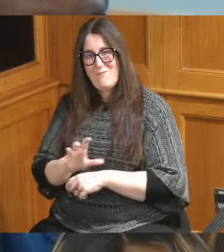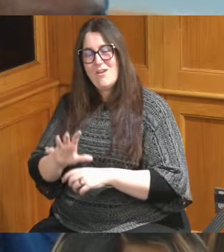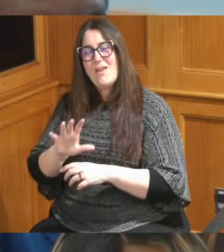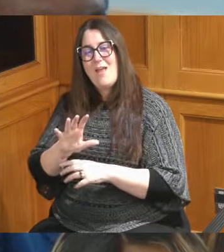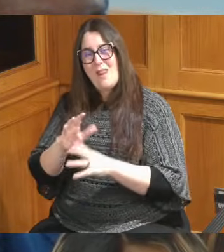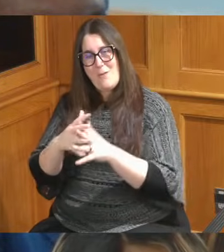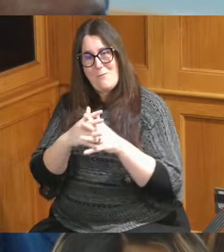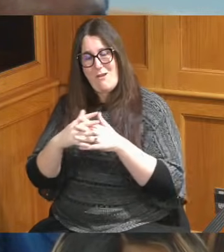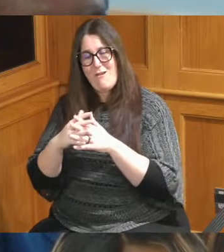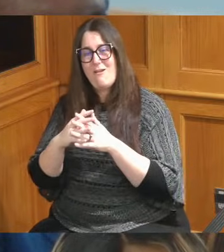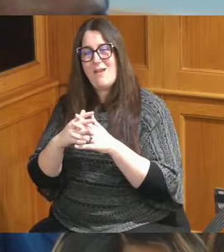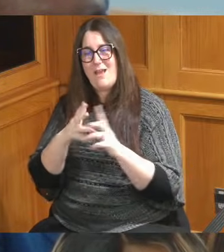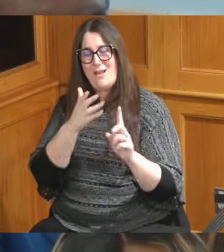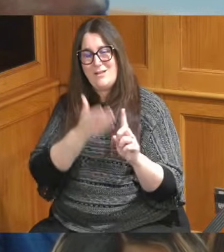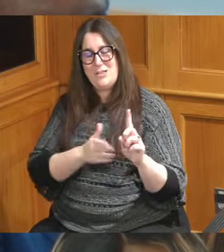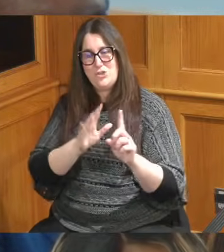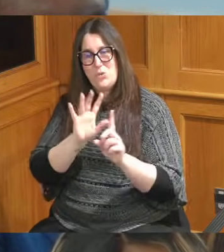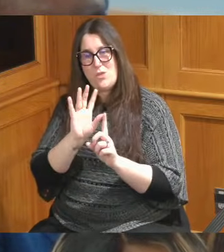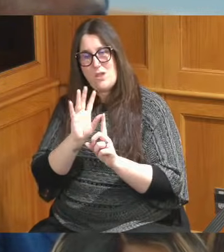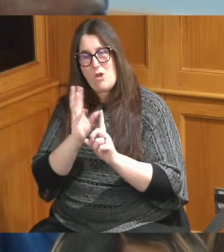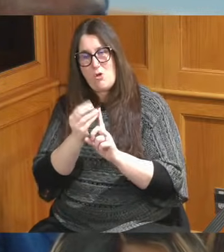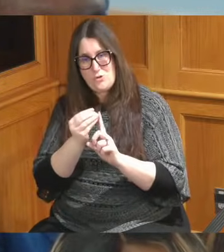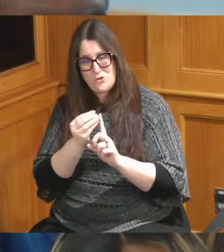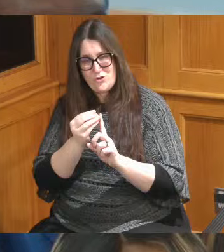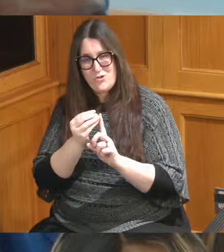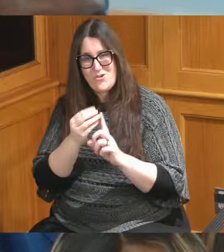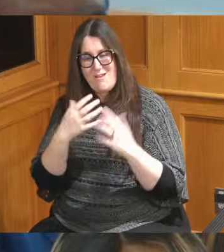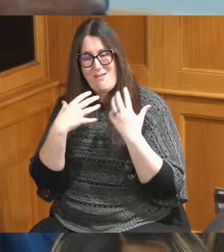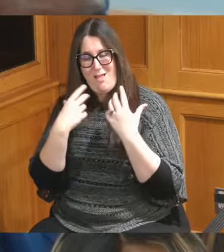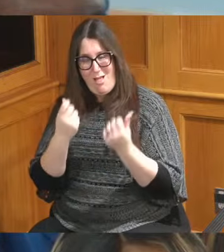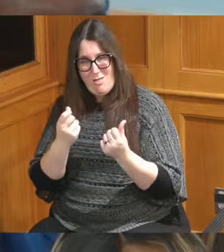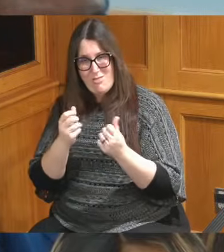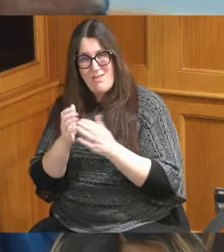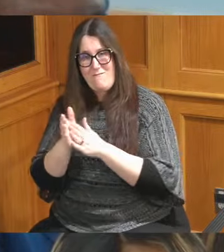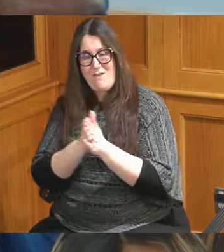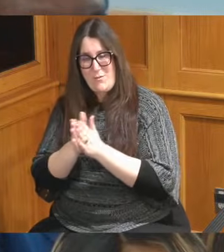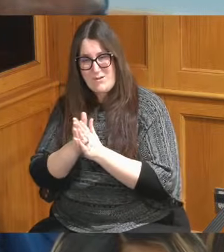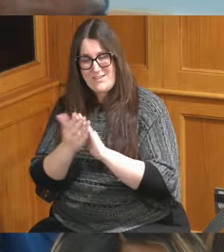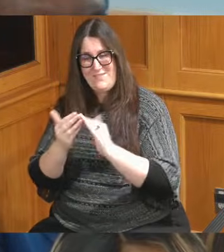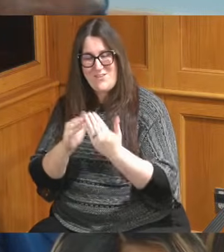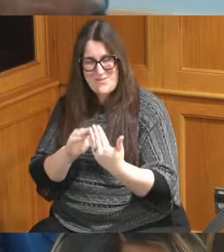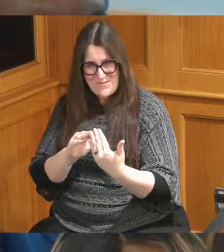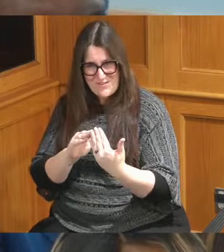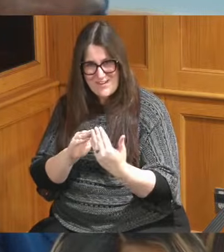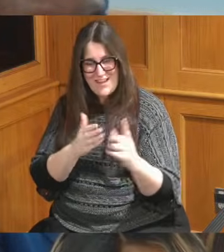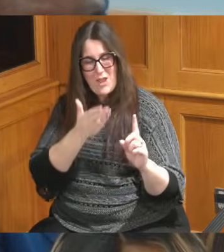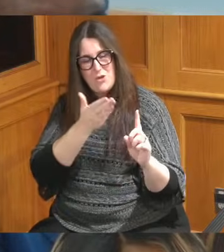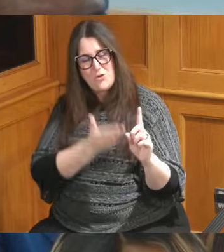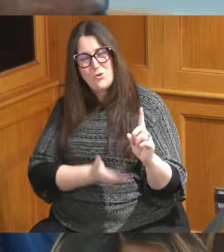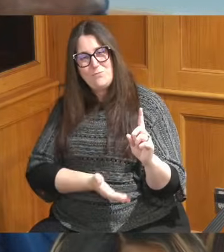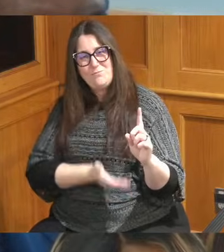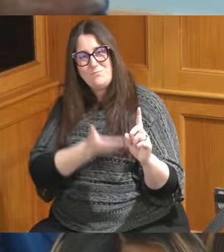the culture, well-being, economy, and vibrancy of our community. And whereas Trina currently serves